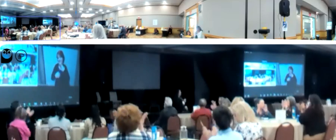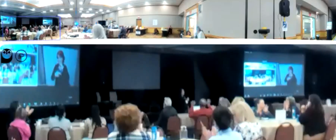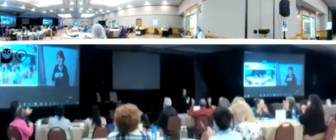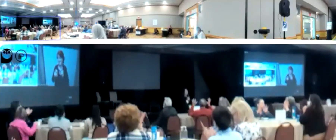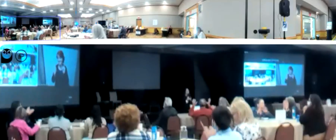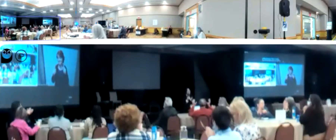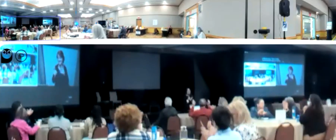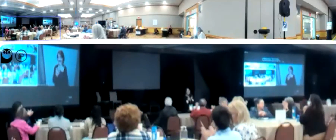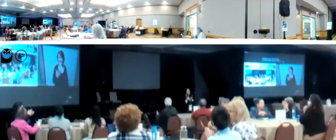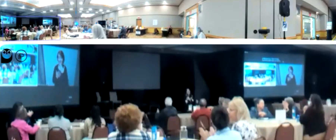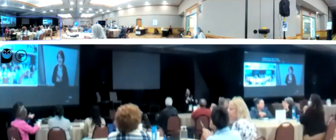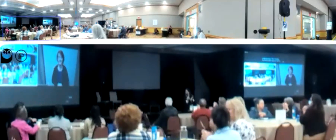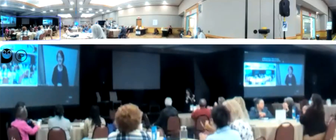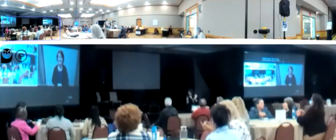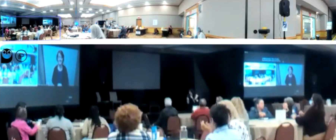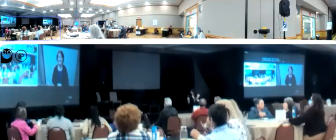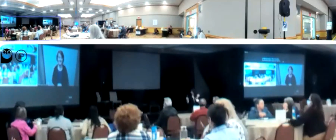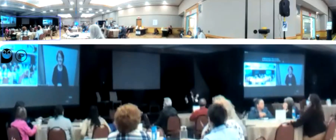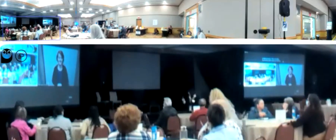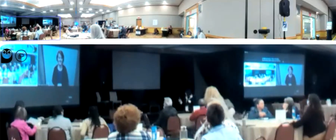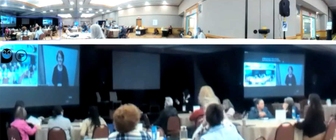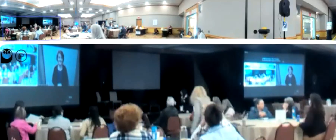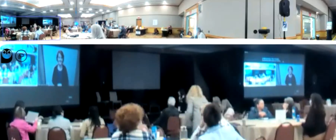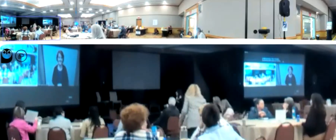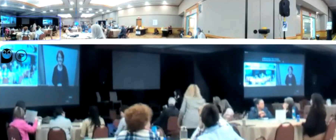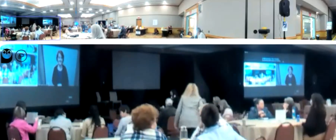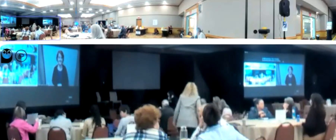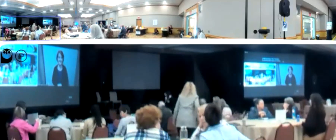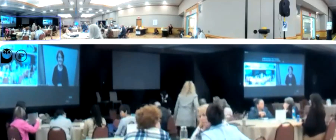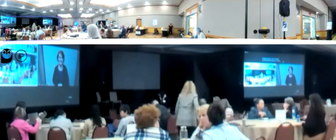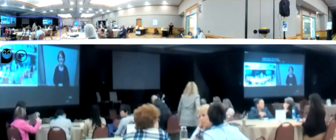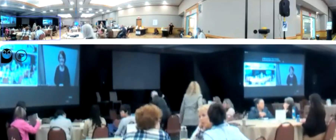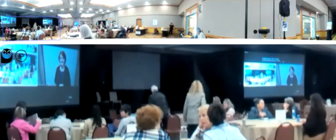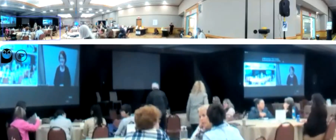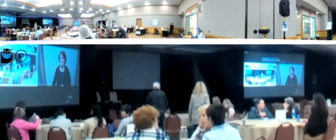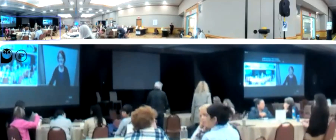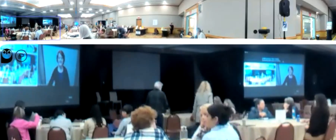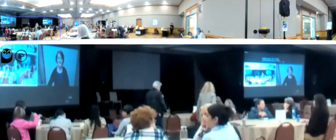at 8:00 and ends at 1:00 on Thursday. So with that, please enjoy your evening,